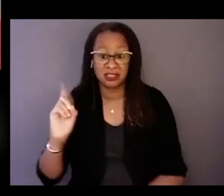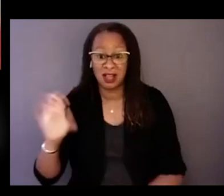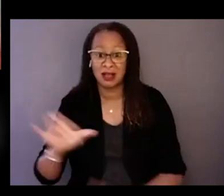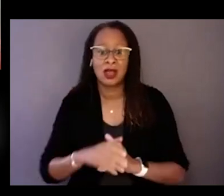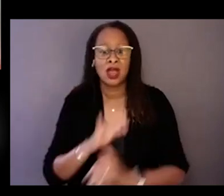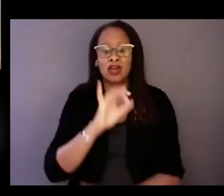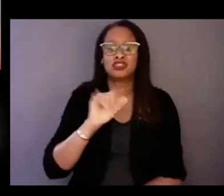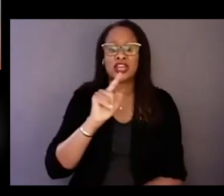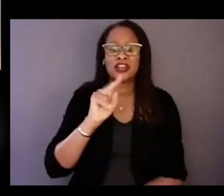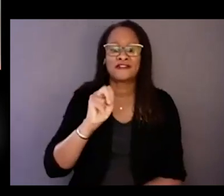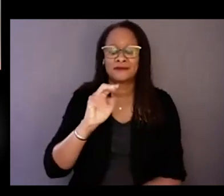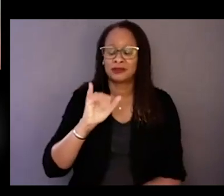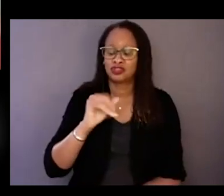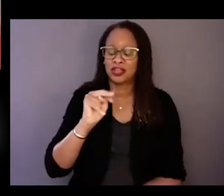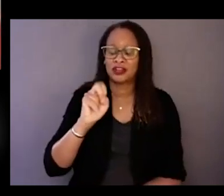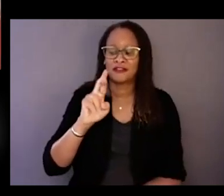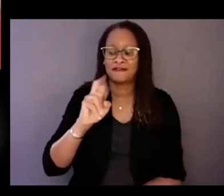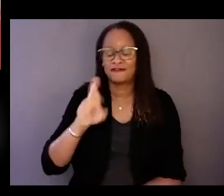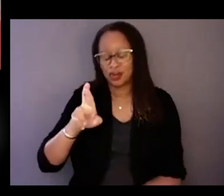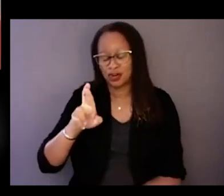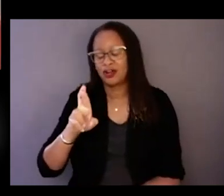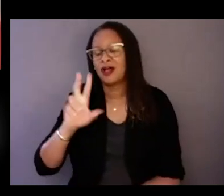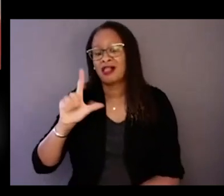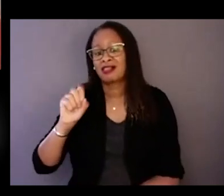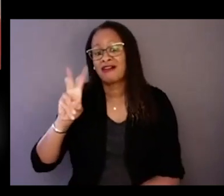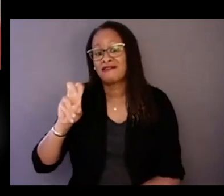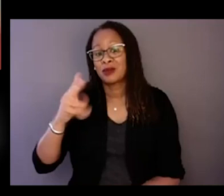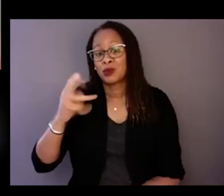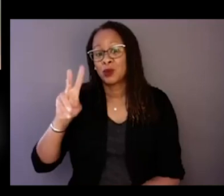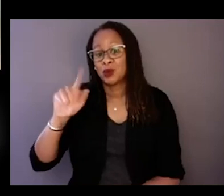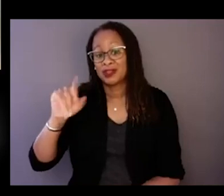and I'm continually very surprised to see people reckoning